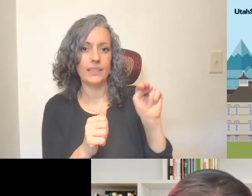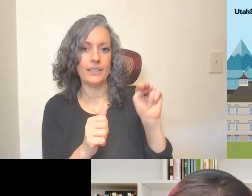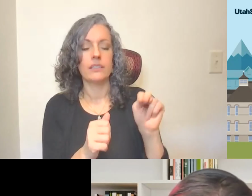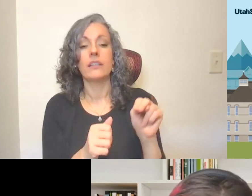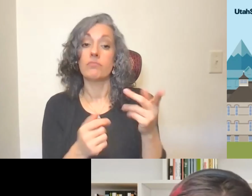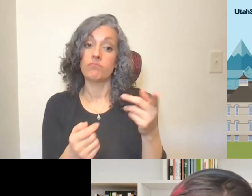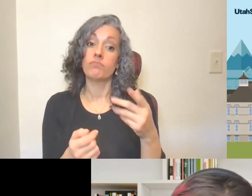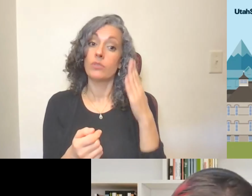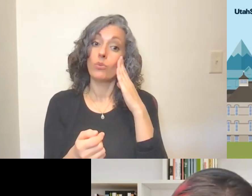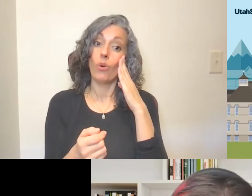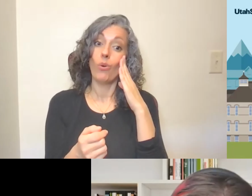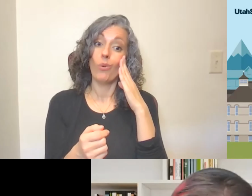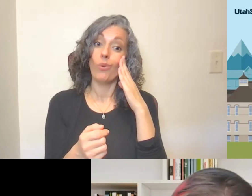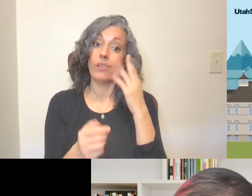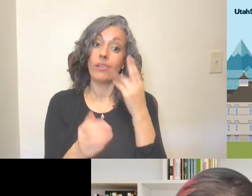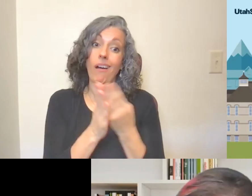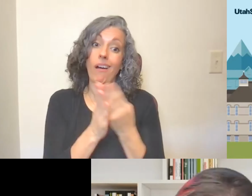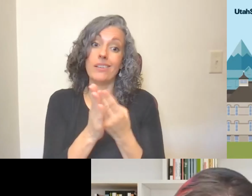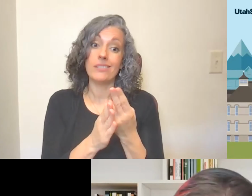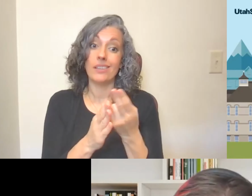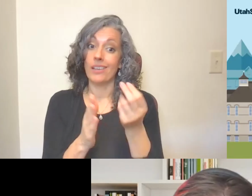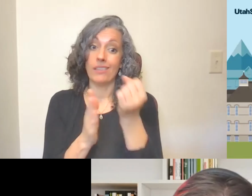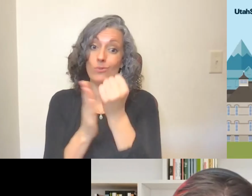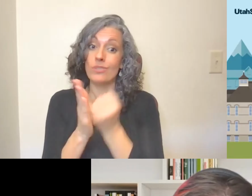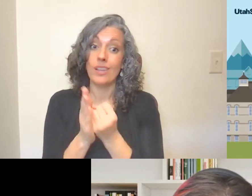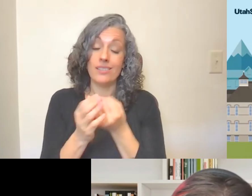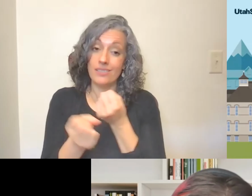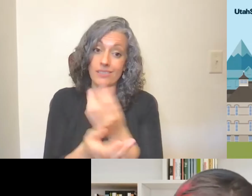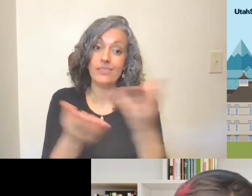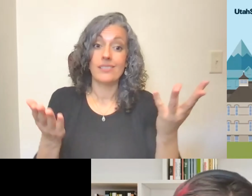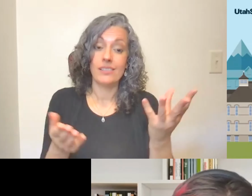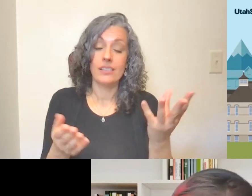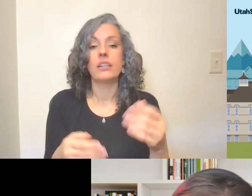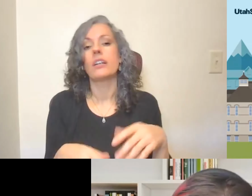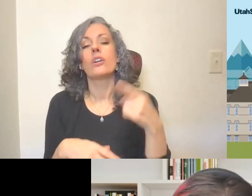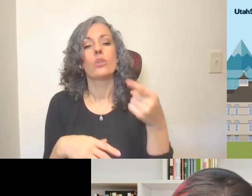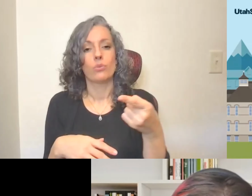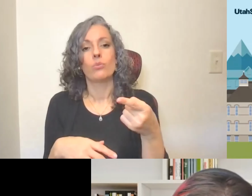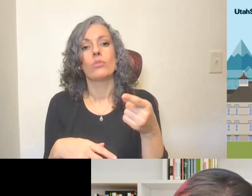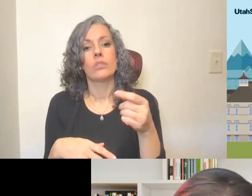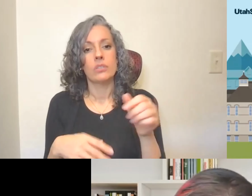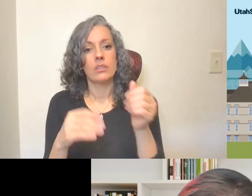to document all of the states otherwise what will happen is your developer will ask you. So all the